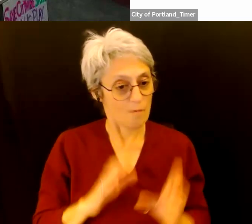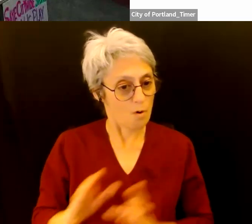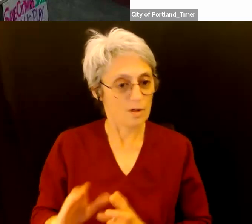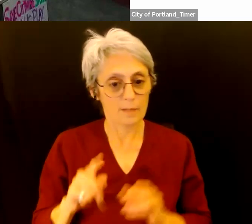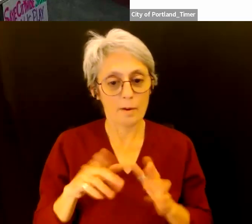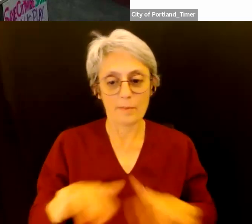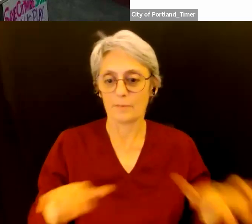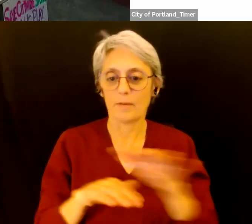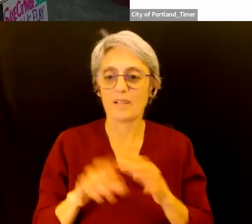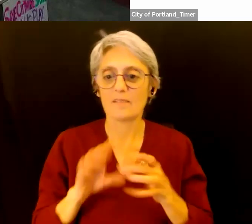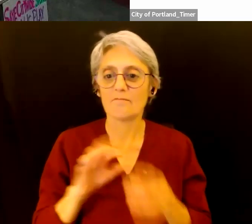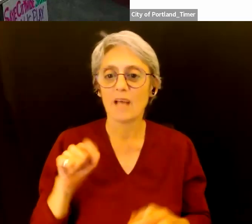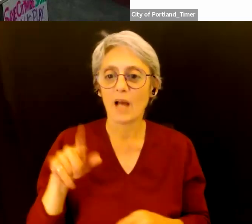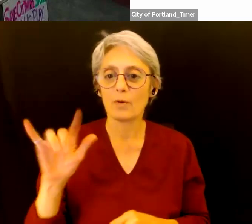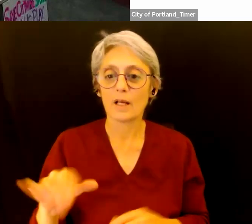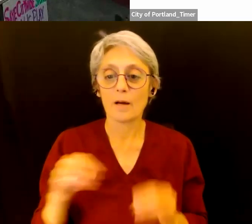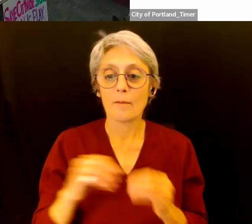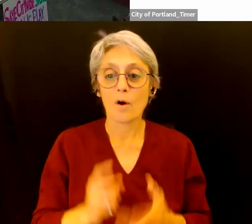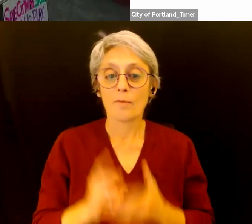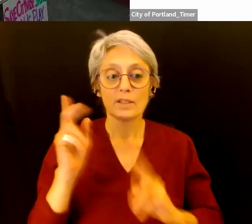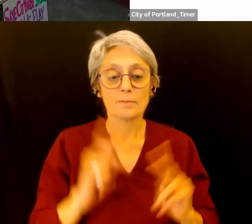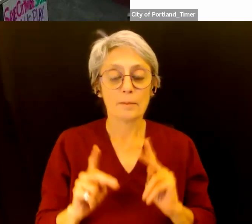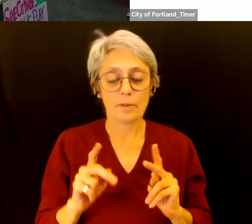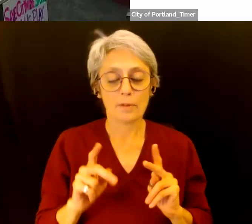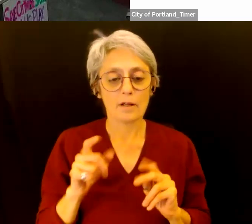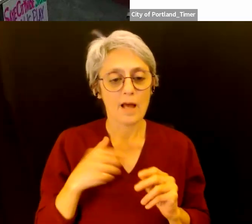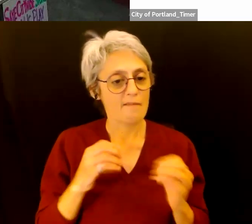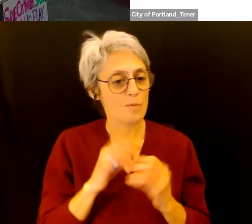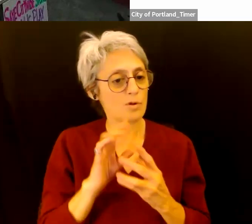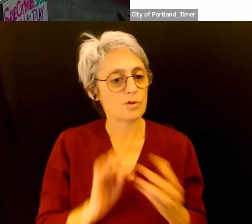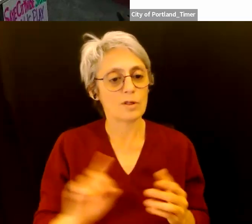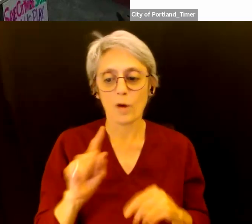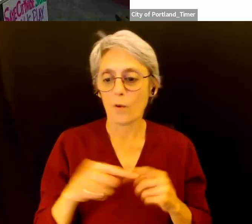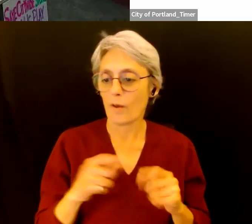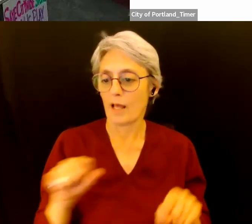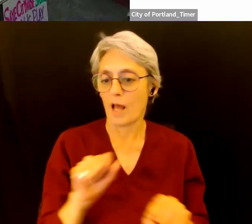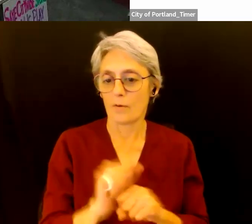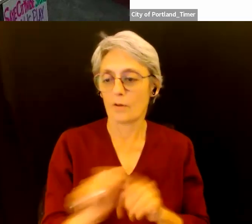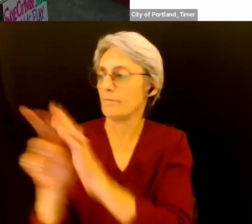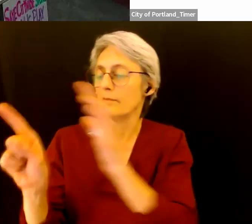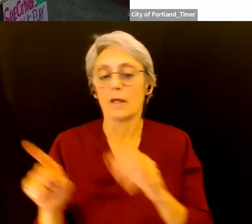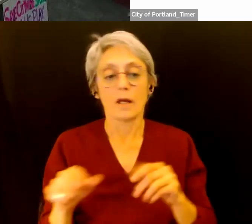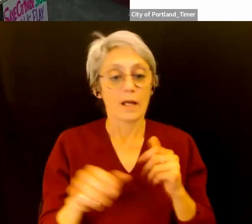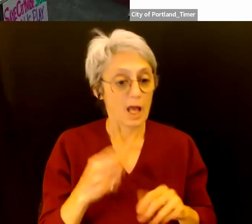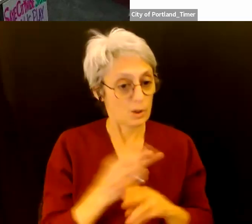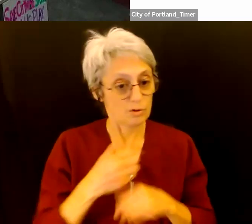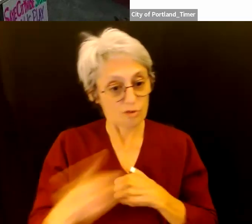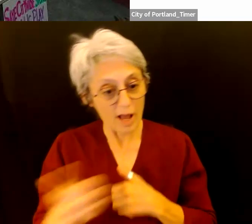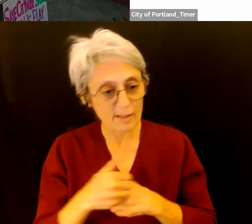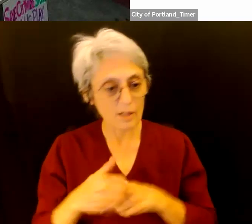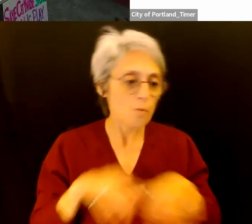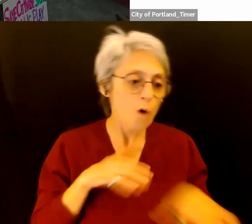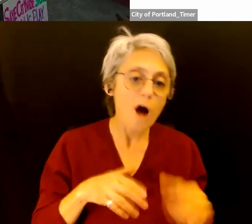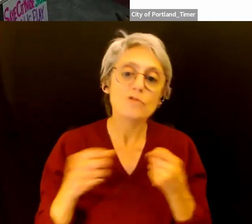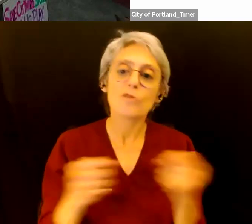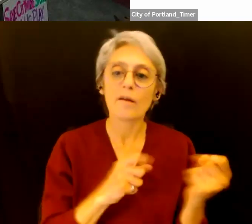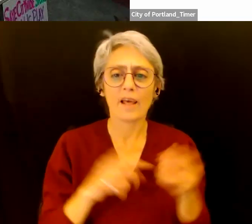More privileged people, by definition, have more choice in where and when they can work, whether to use transit, walk or drive. They can choose to drive to safer, cleaner suburbs.